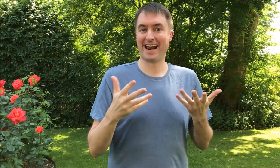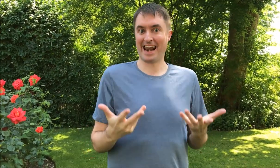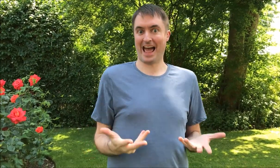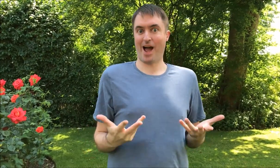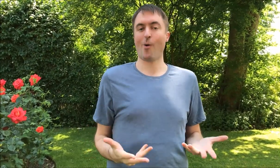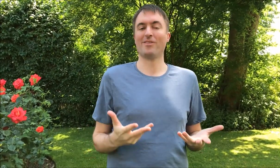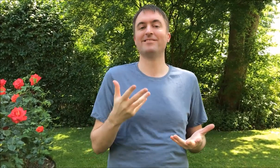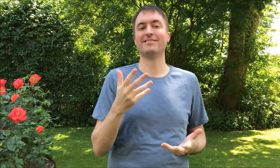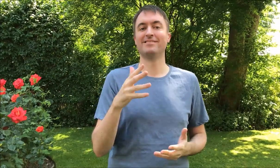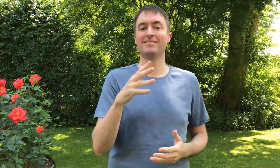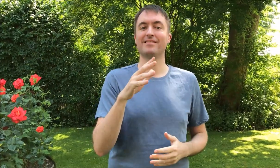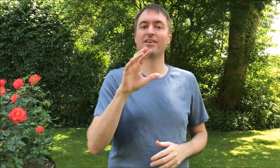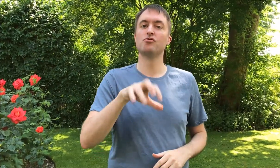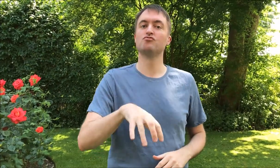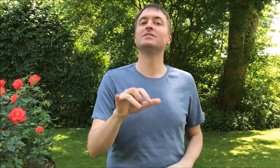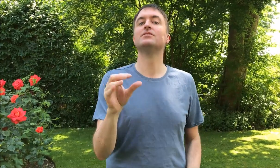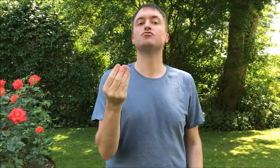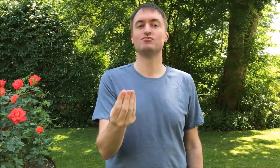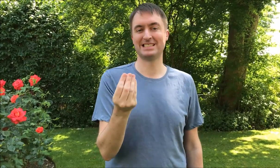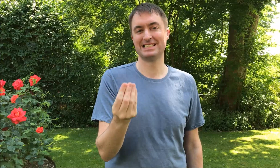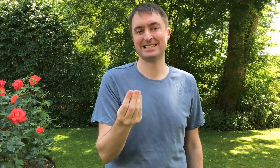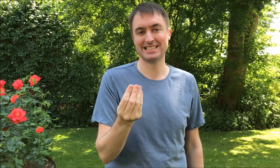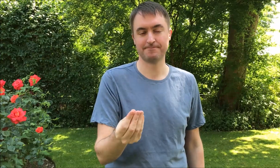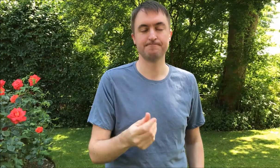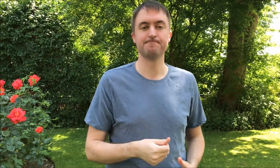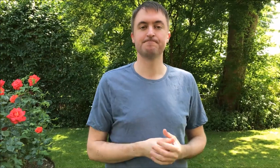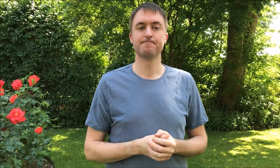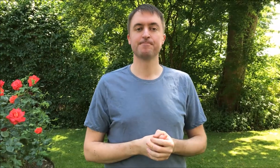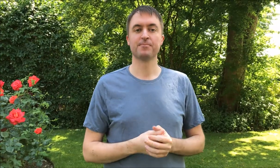in modern-day Greece.